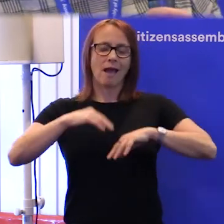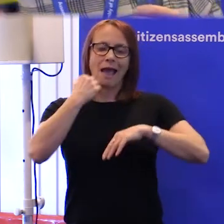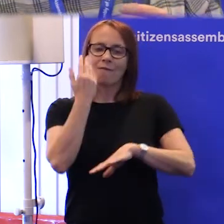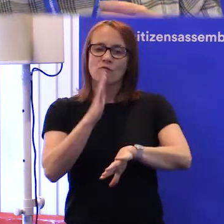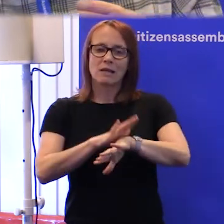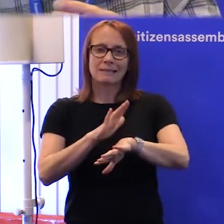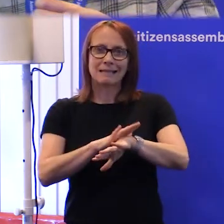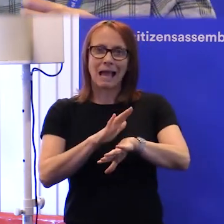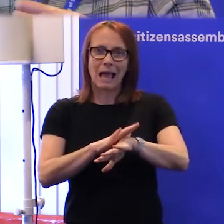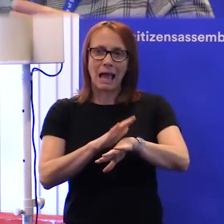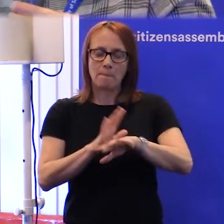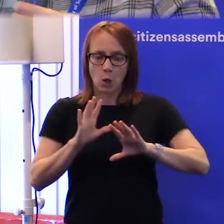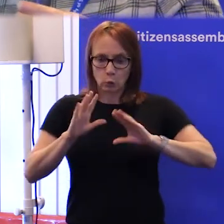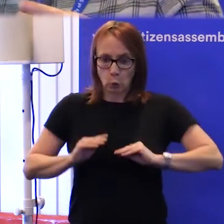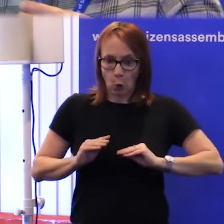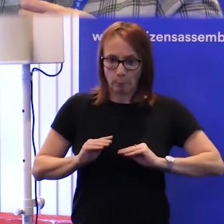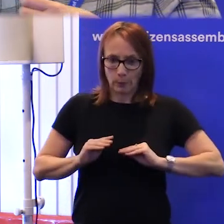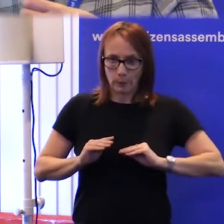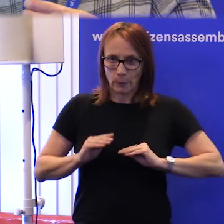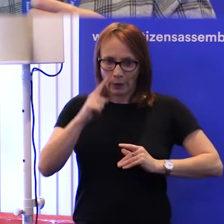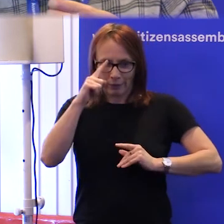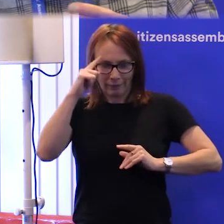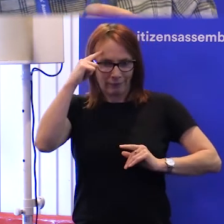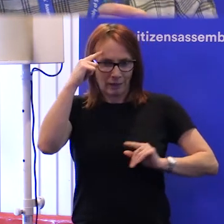and deliberately think about every decision that we make in every opinion